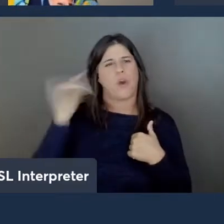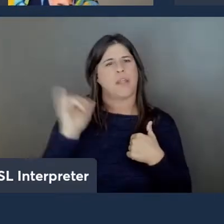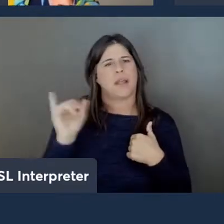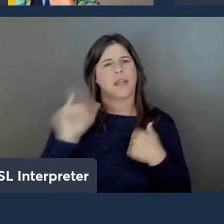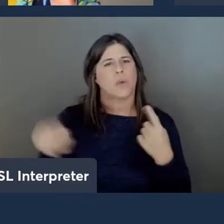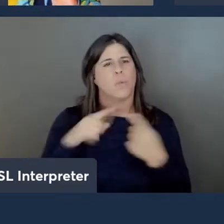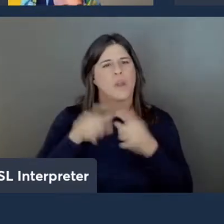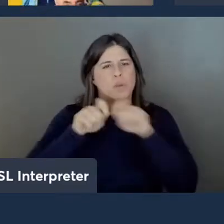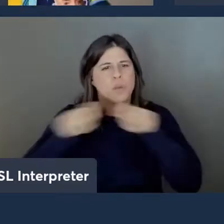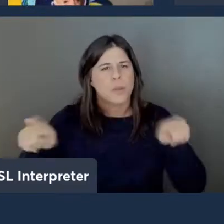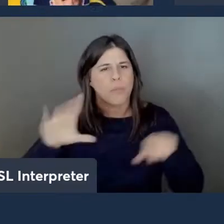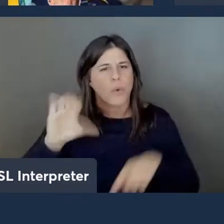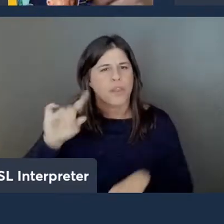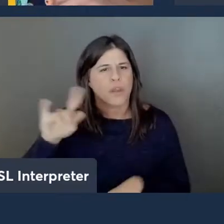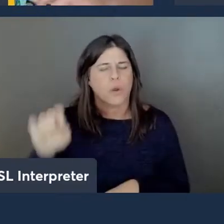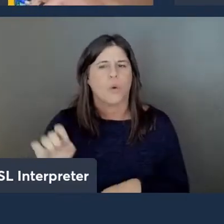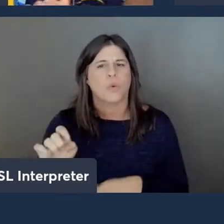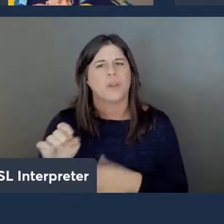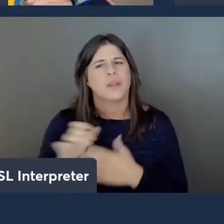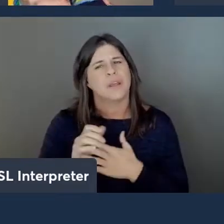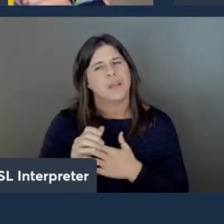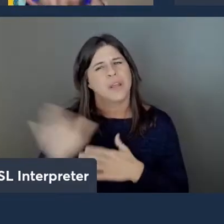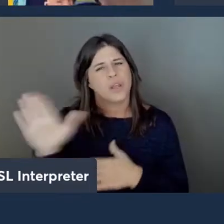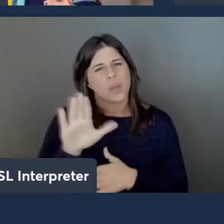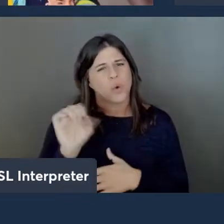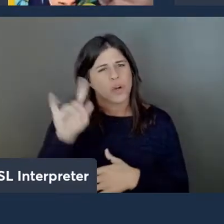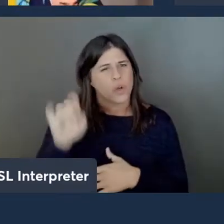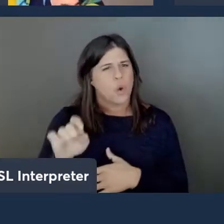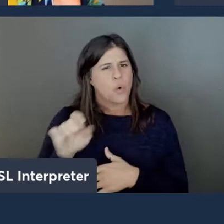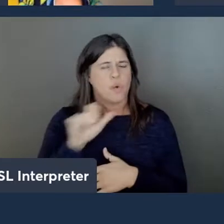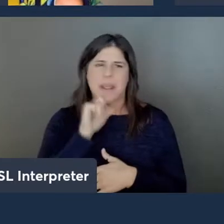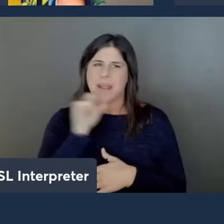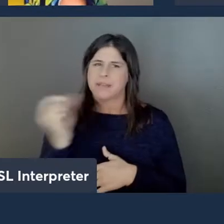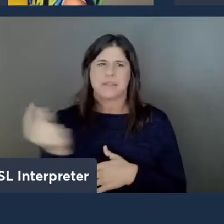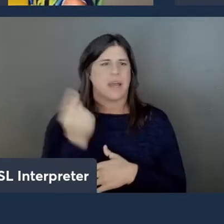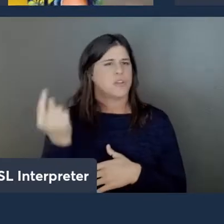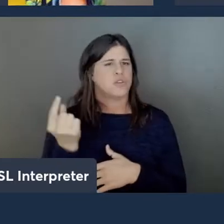your code, your code is not just, is it performing good?